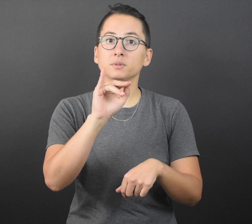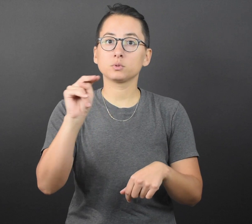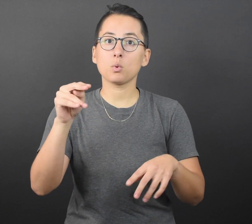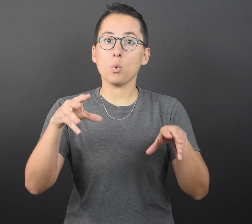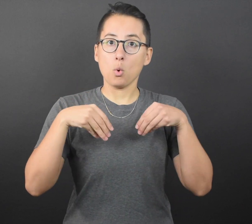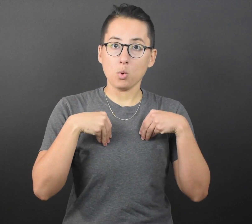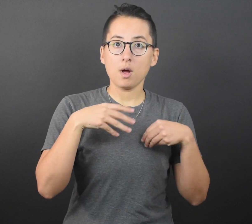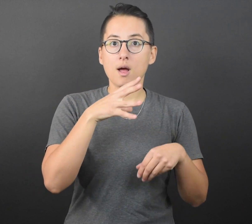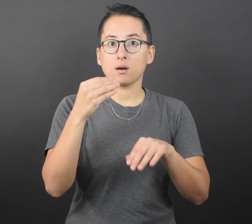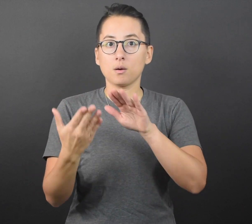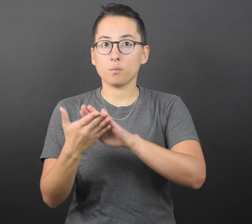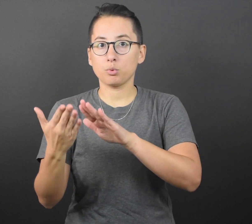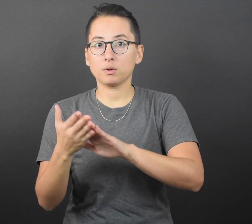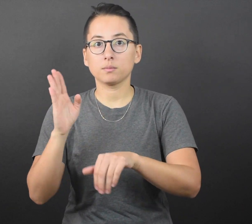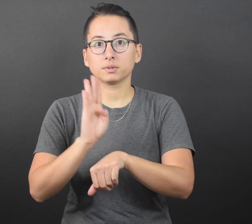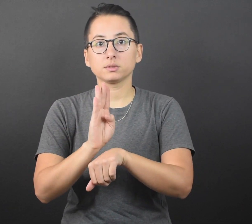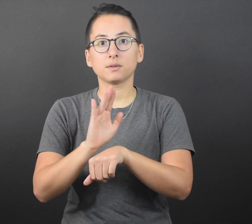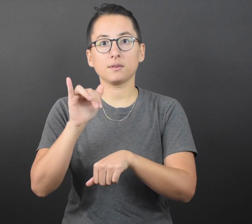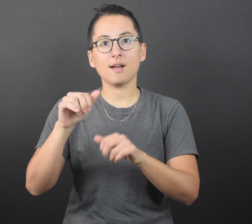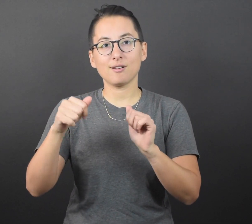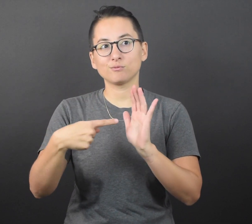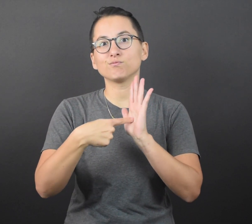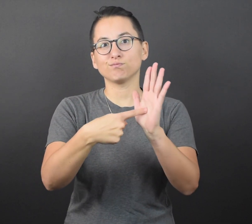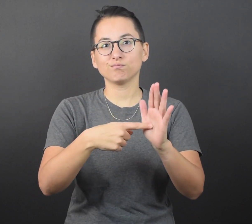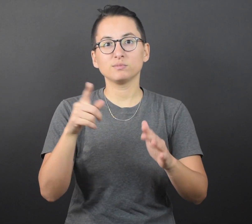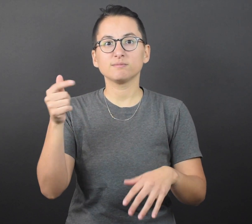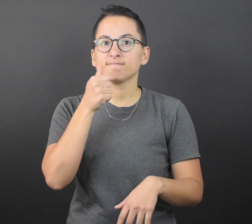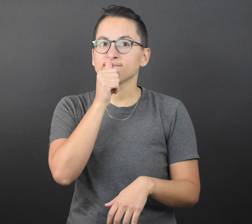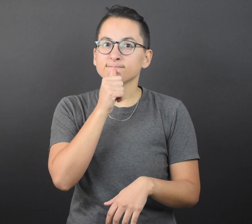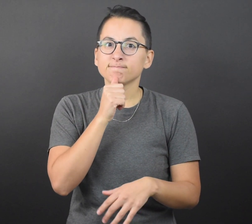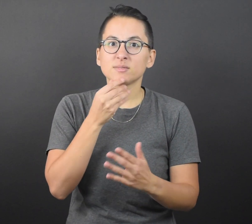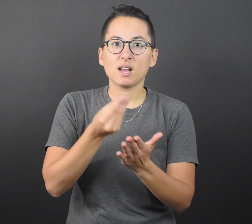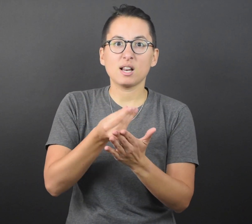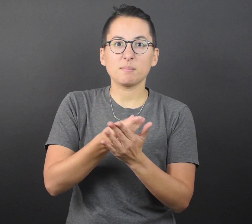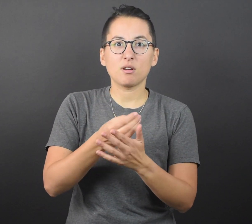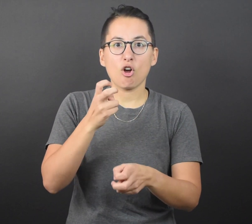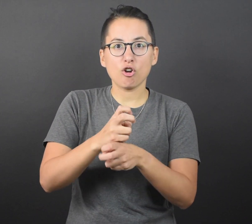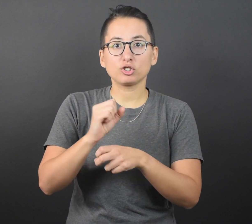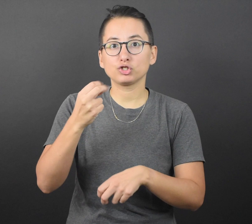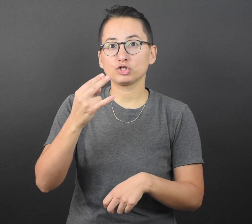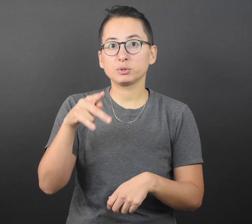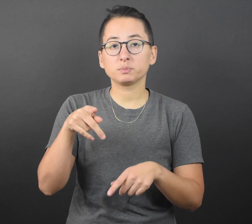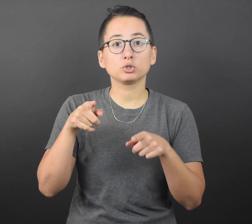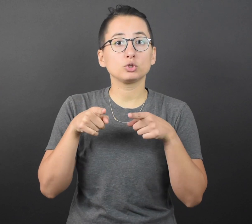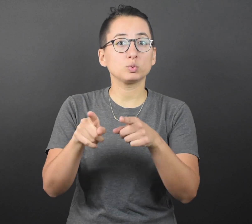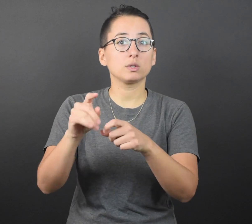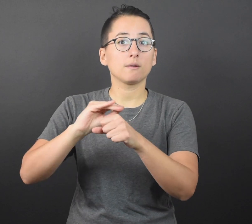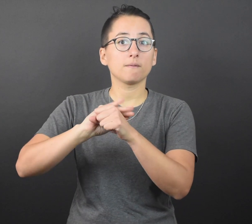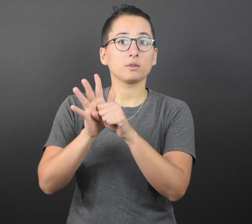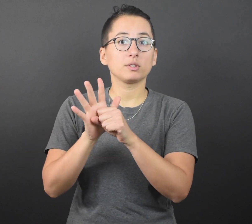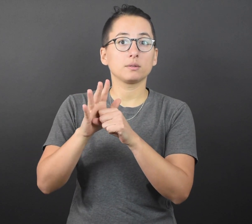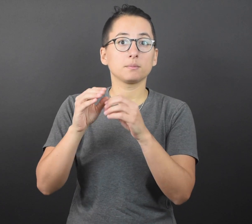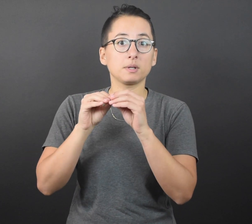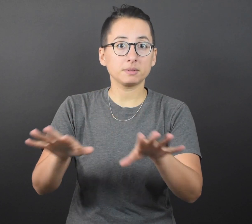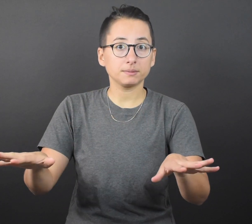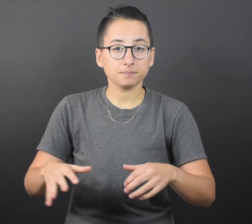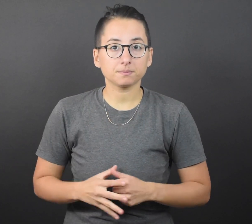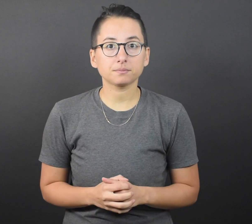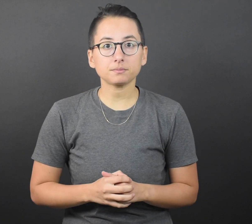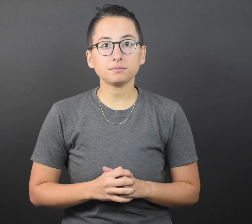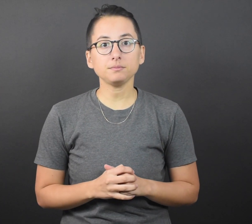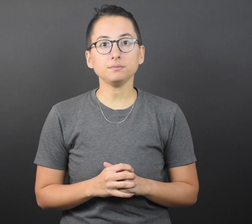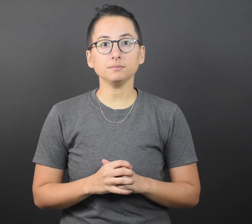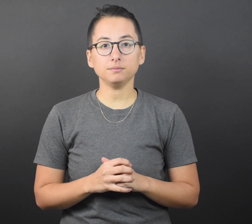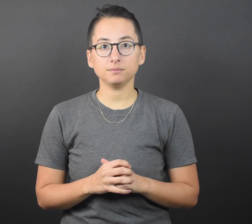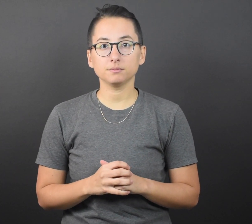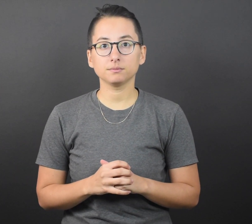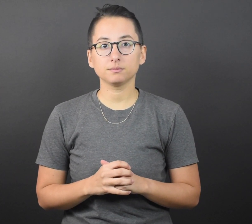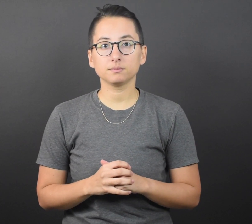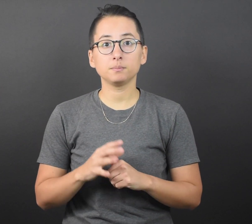September 20. A total of $64,200,000 is available in grants for Minnesotan-owned and